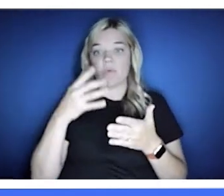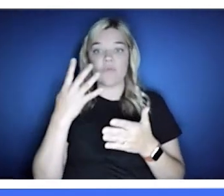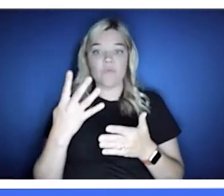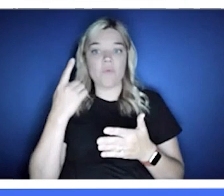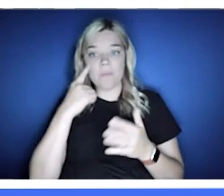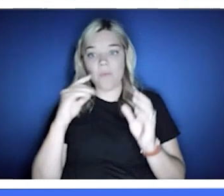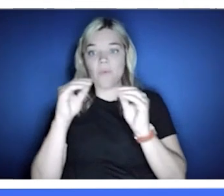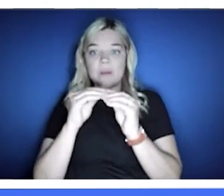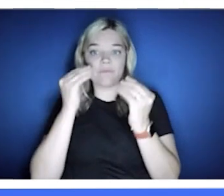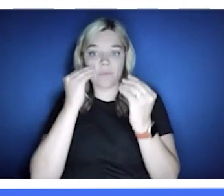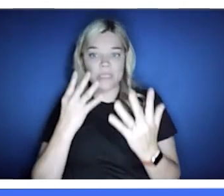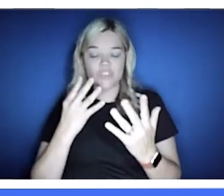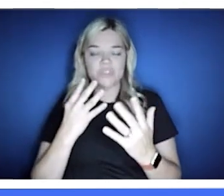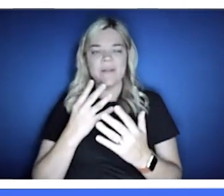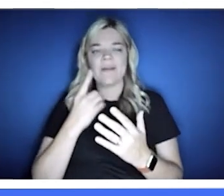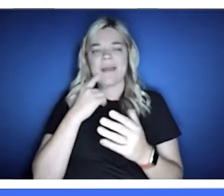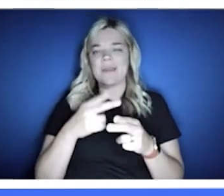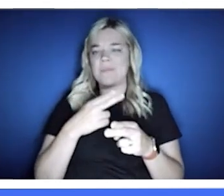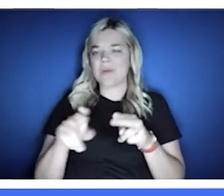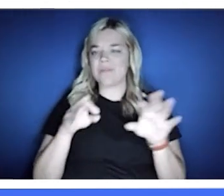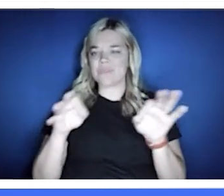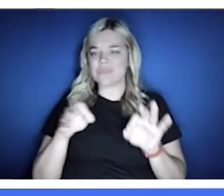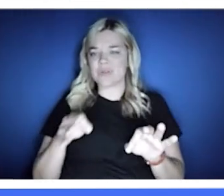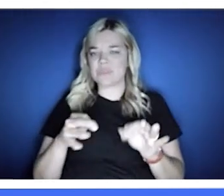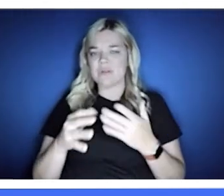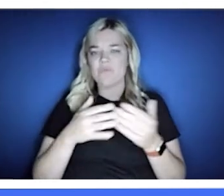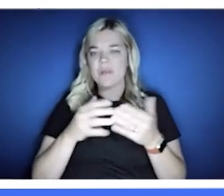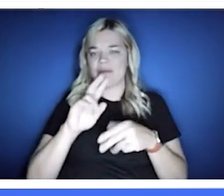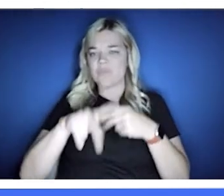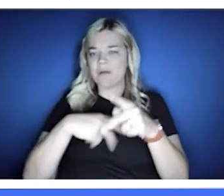a brief description of whatever kind of complicated